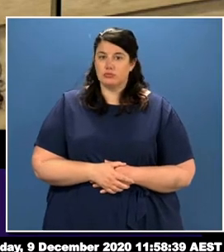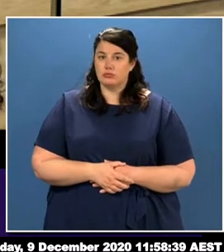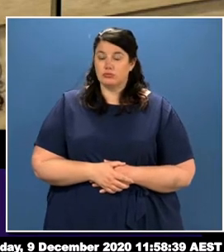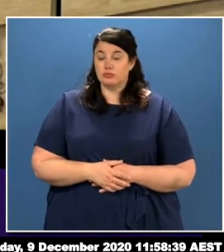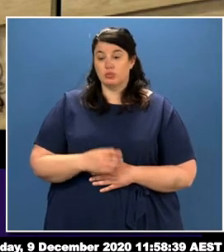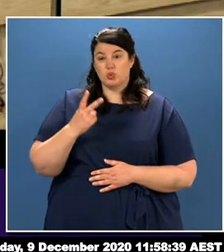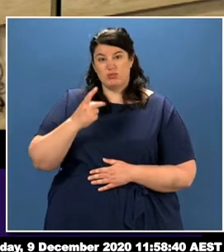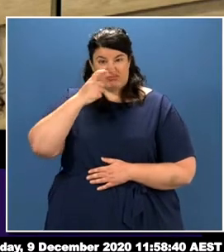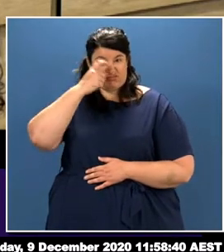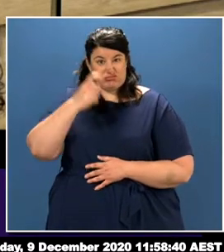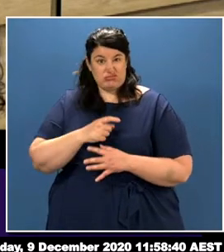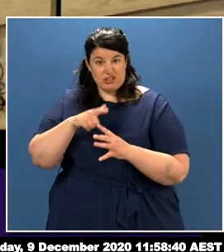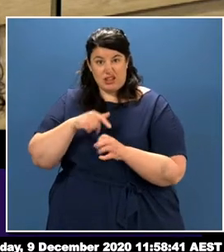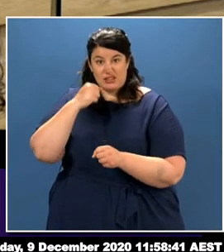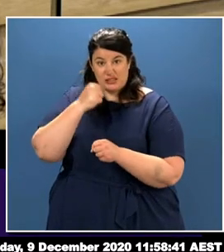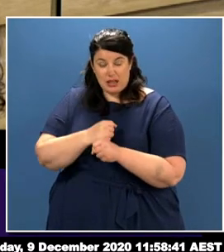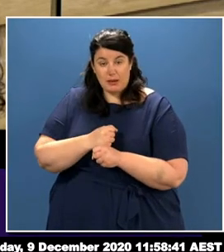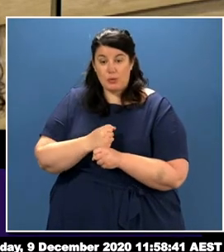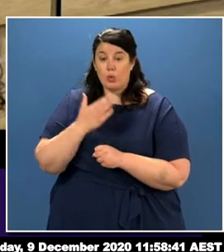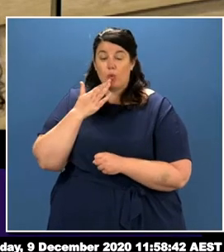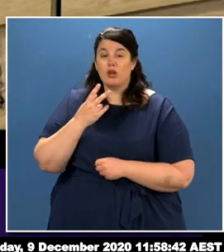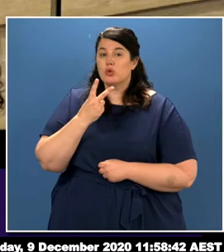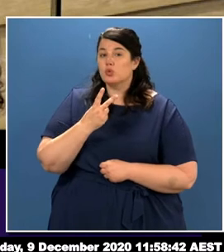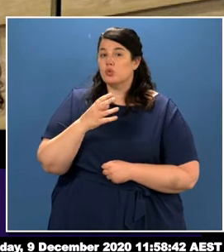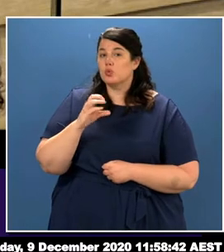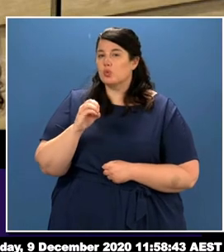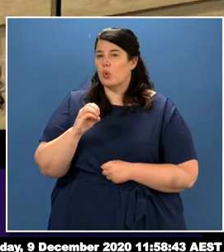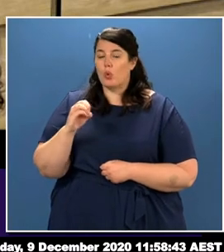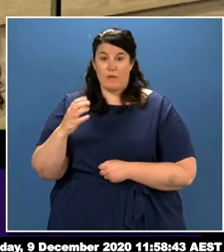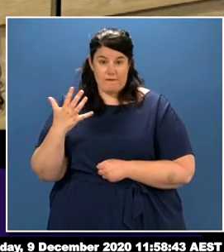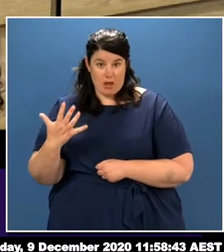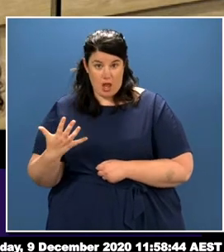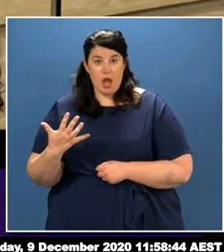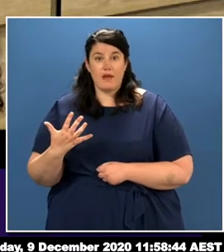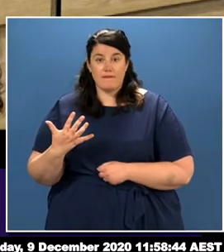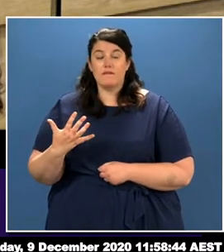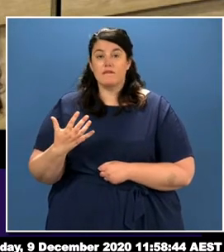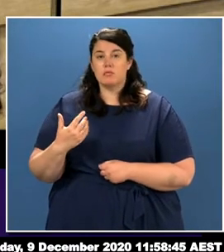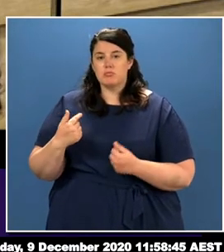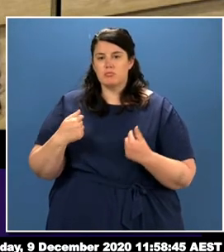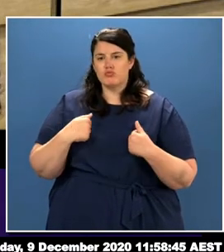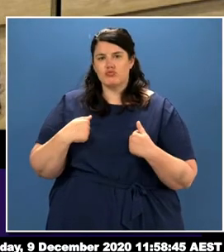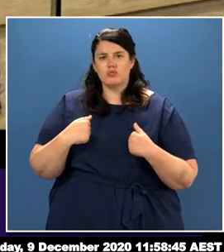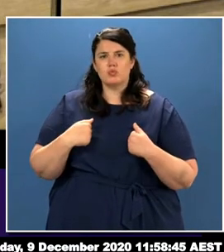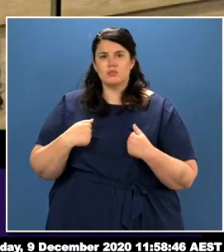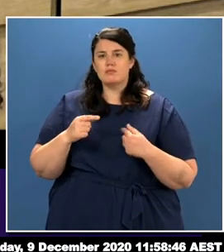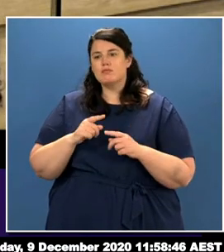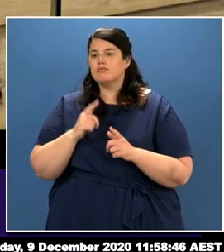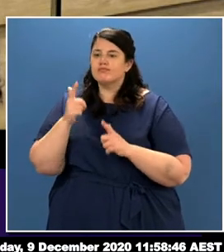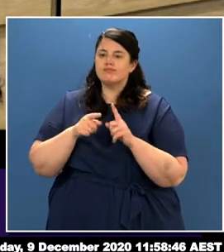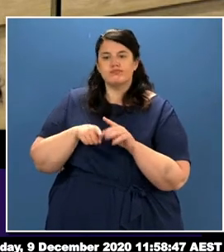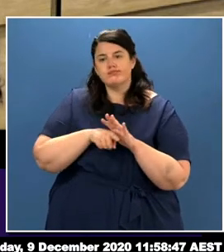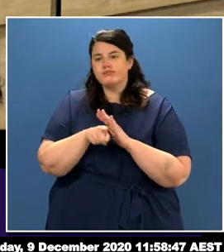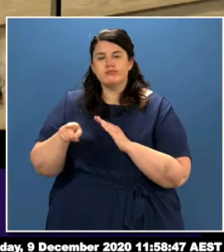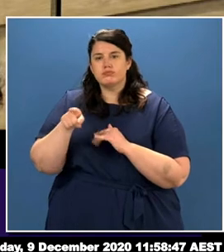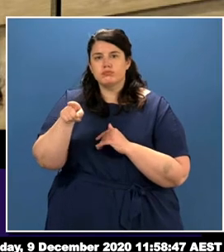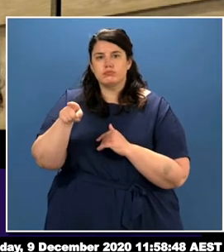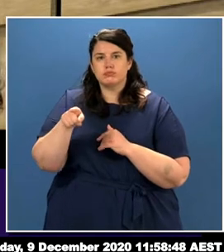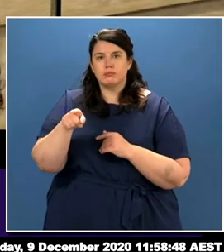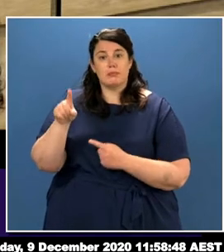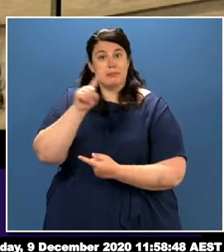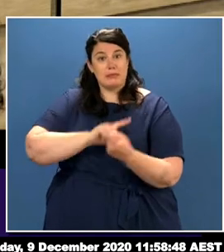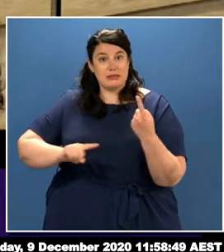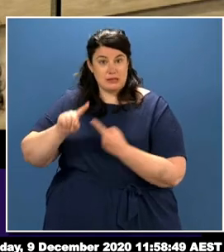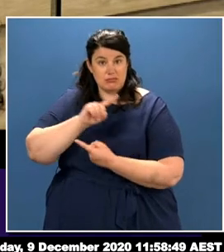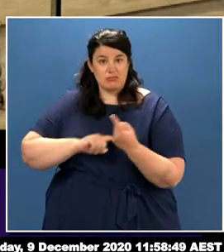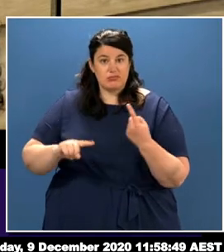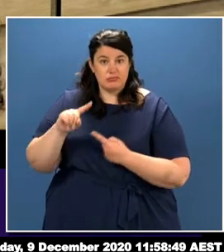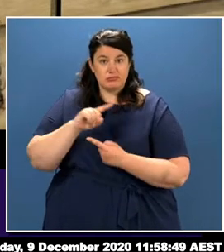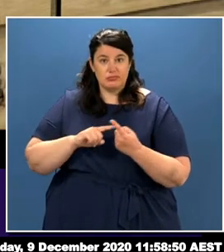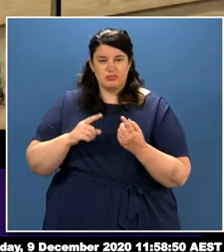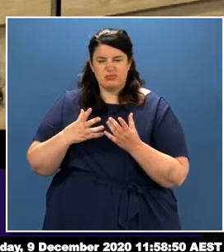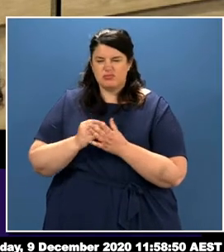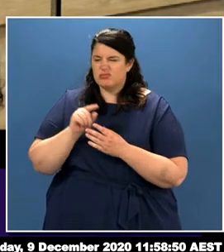In 2005 or thereabouts I was on my way to a meeting with the tax